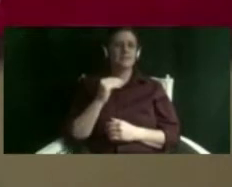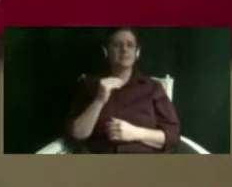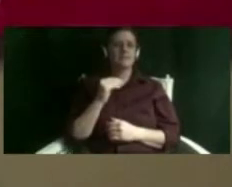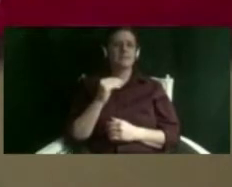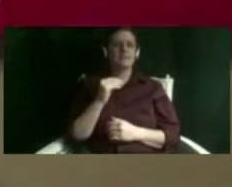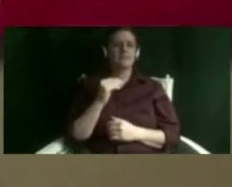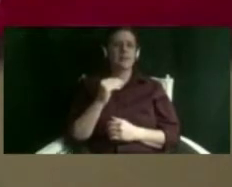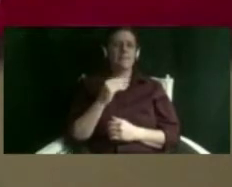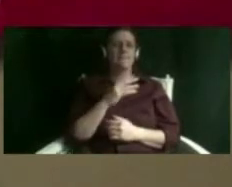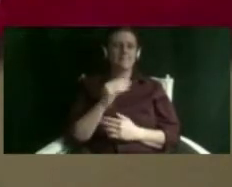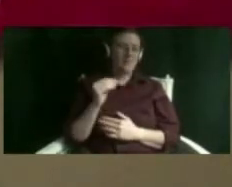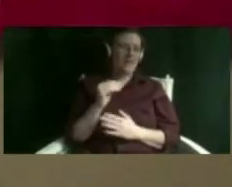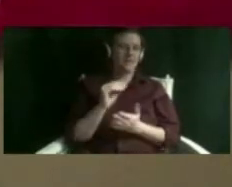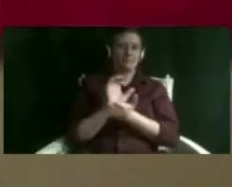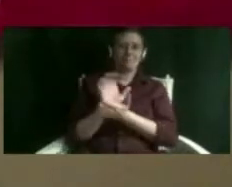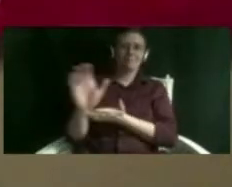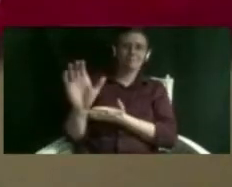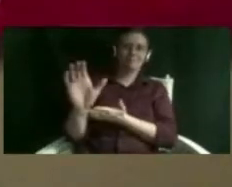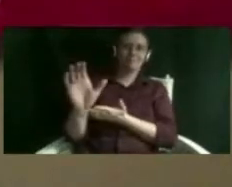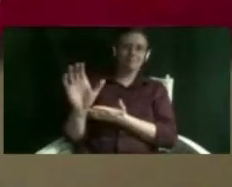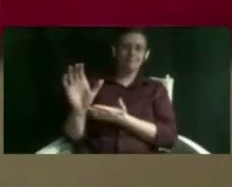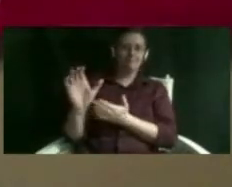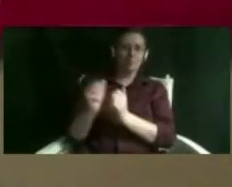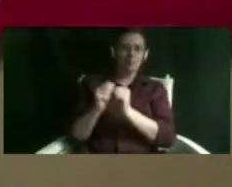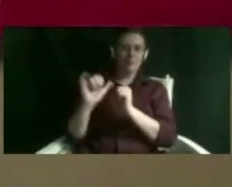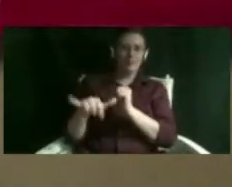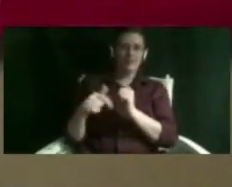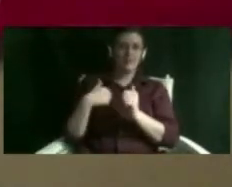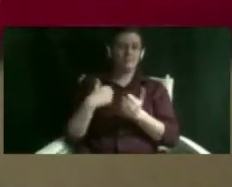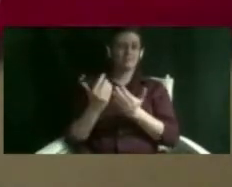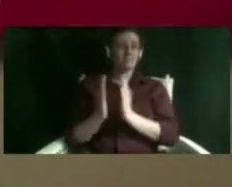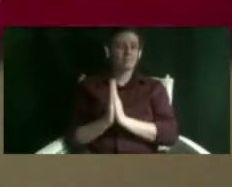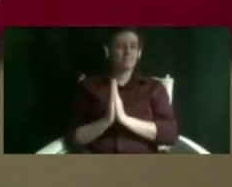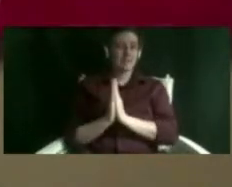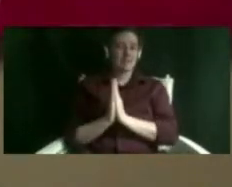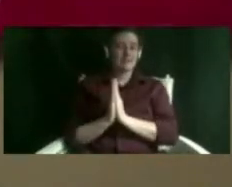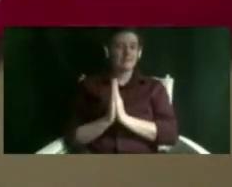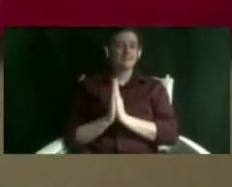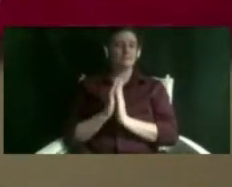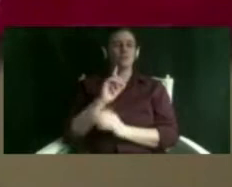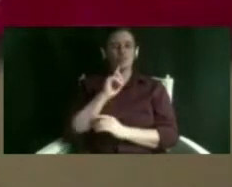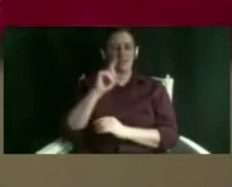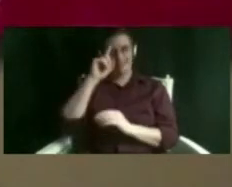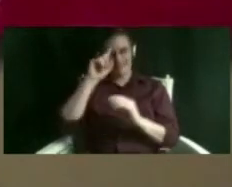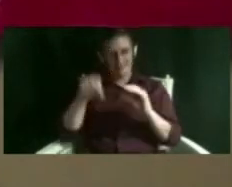outcasting that happened with it i i ask that you really think about that before you do it um